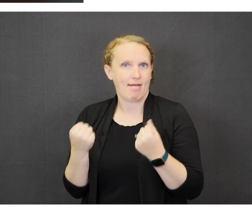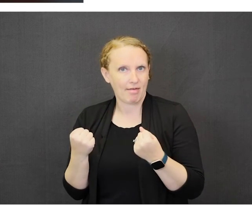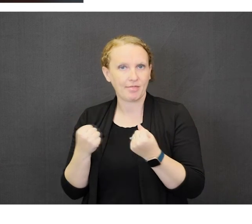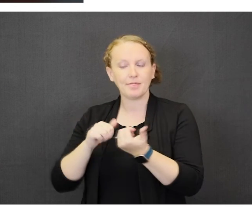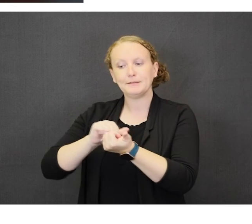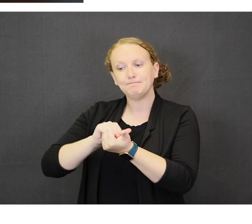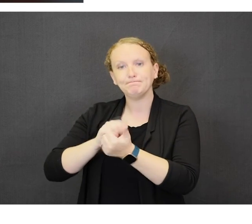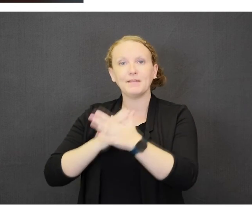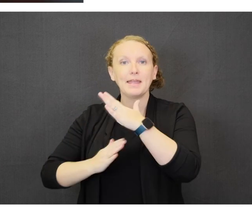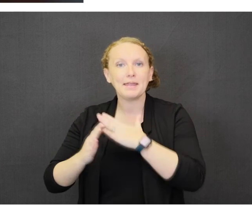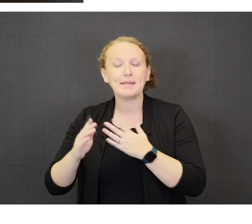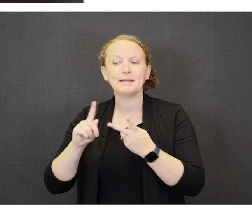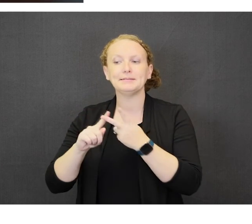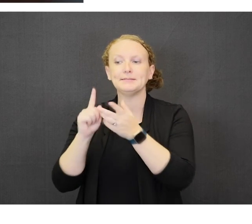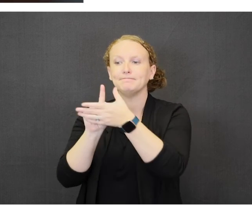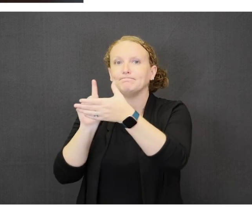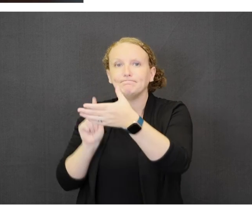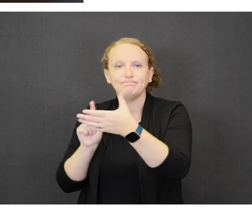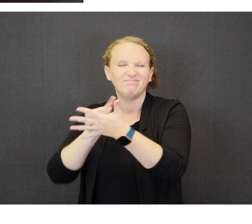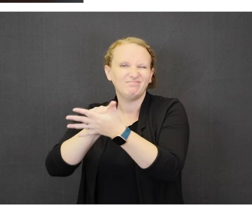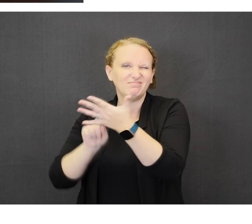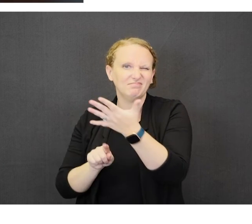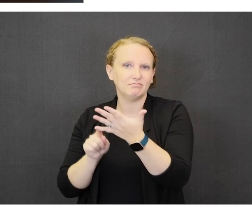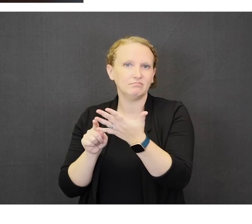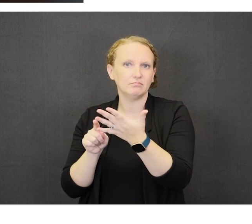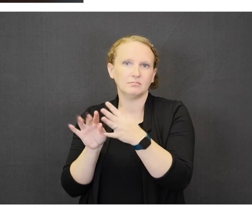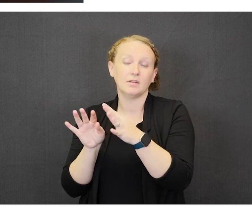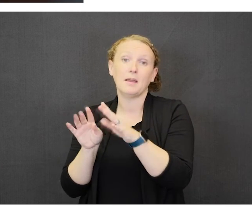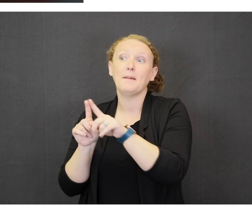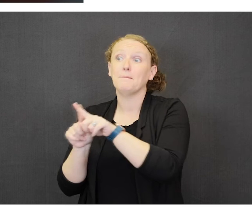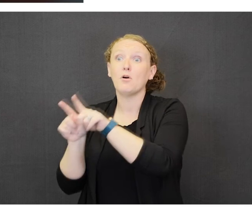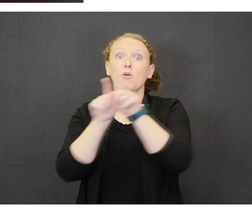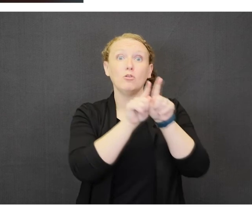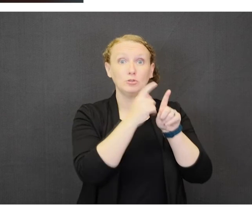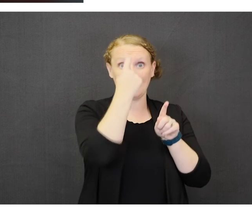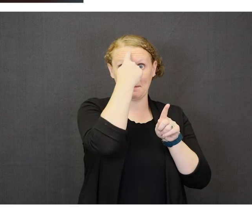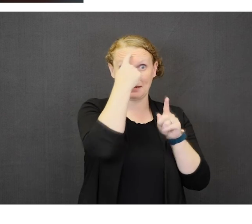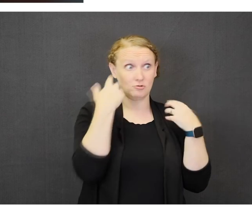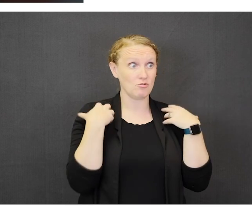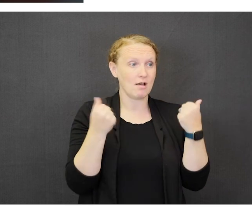This is a critical part of yourself care right now through the Corona virus experience